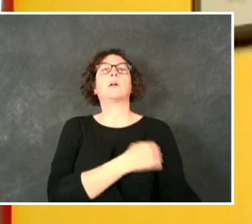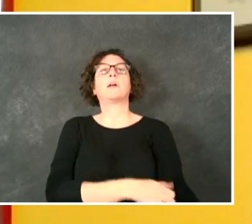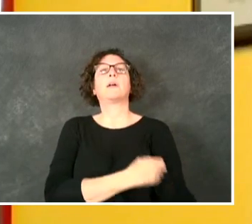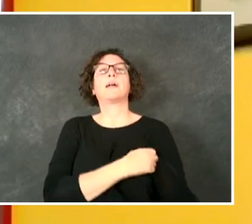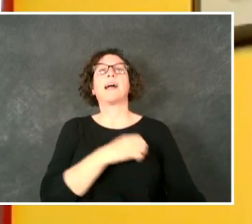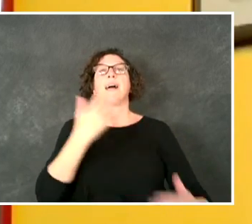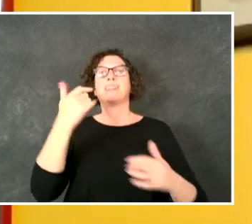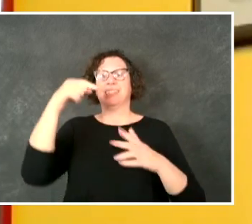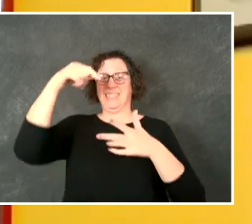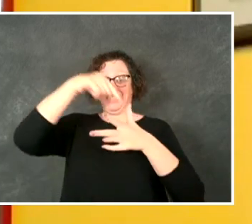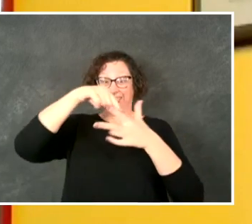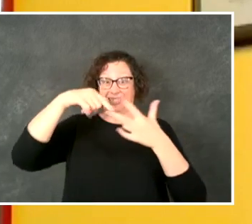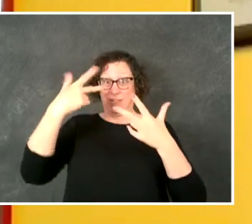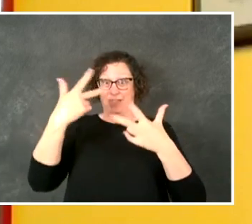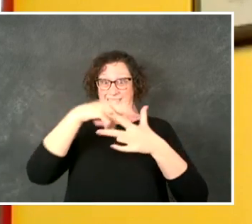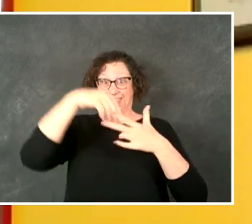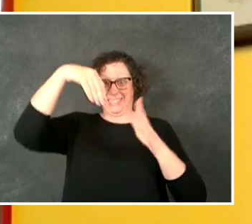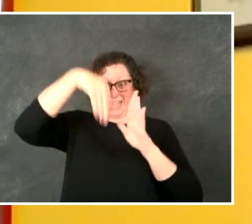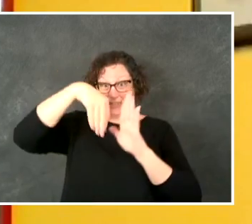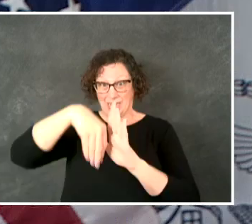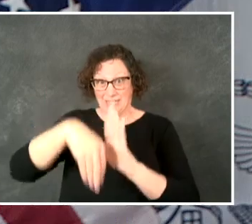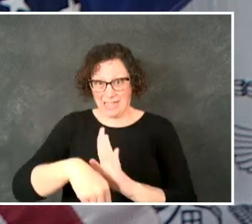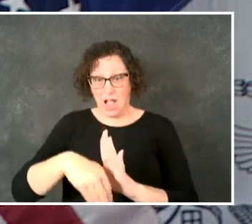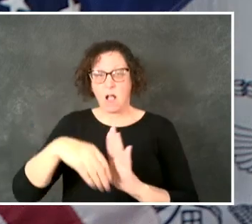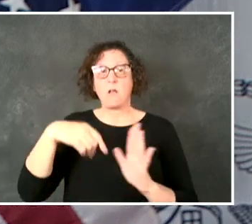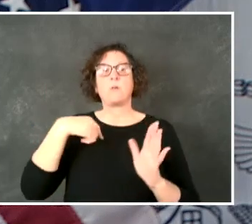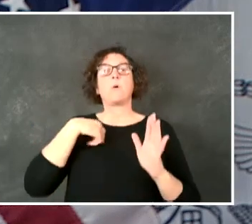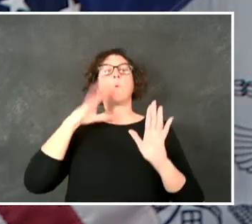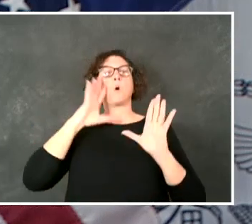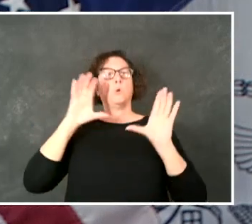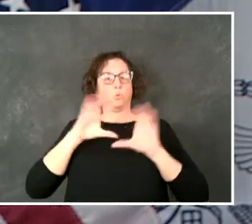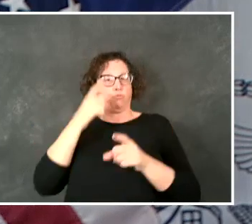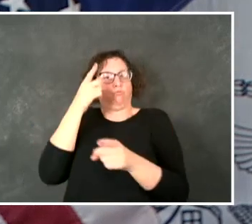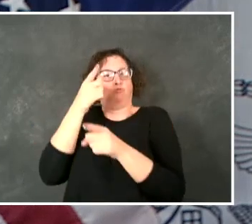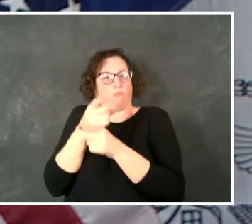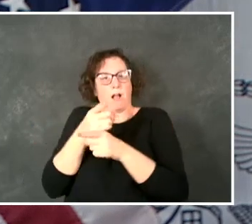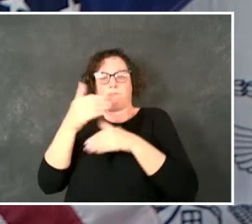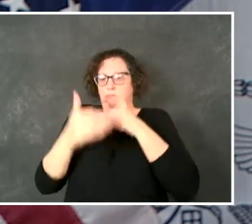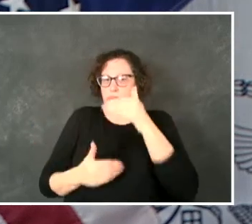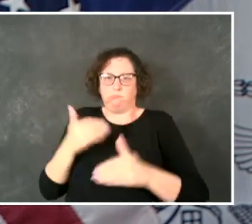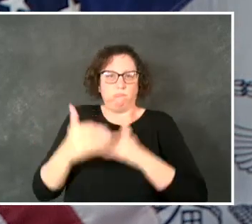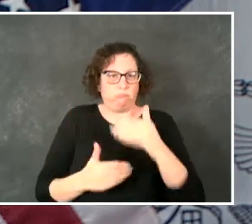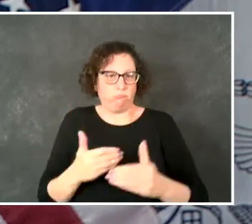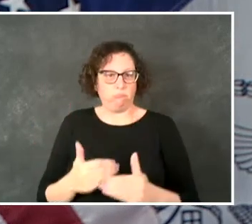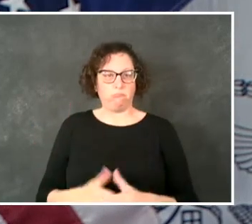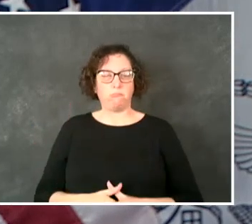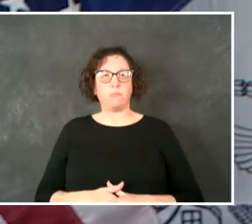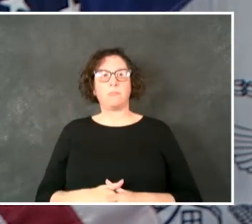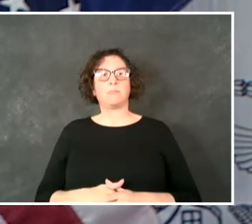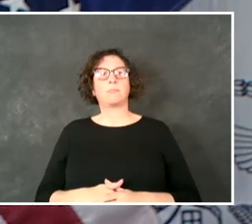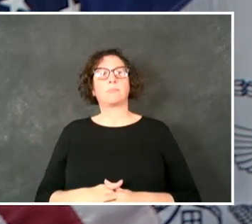DOWN.